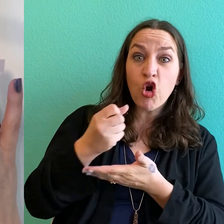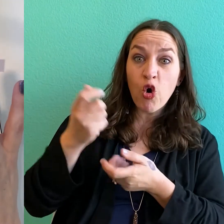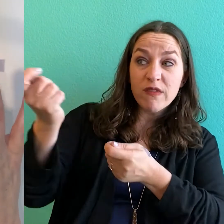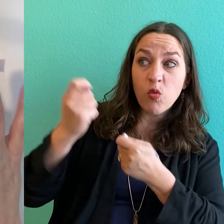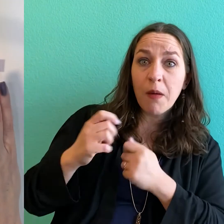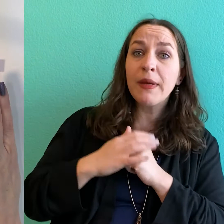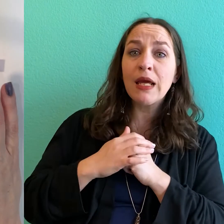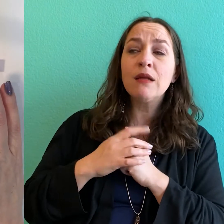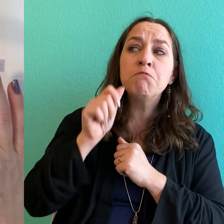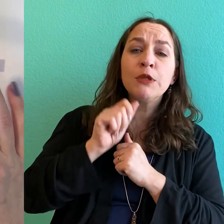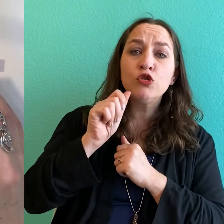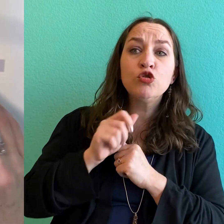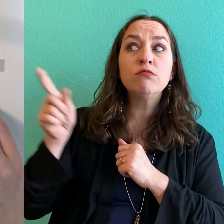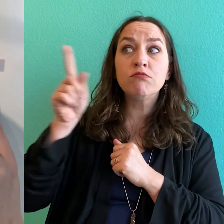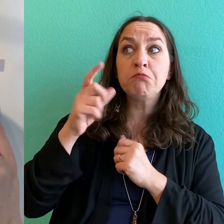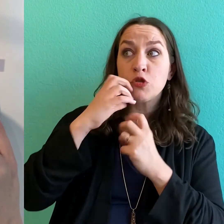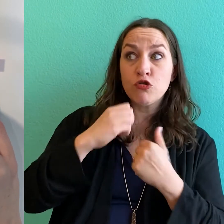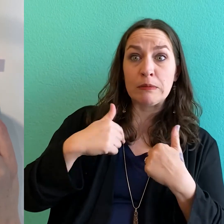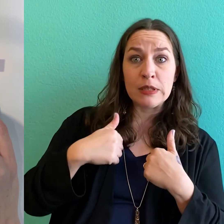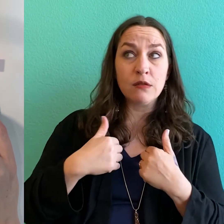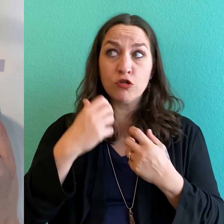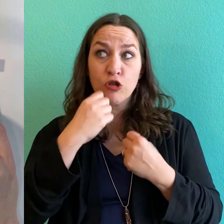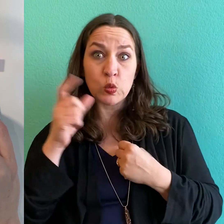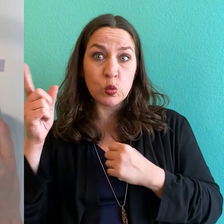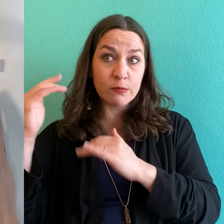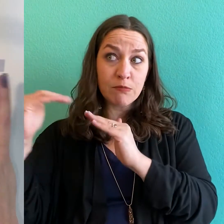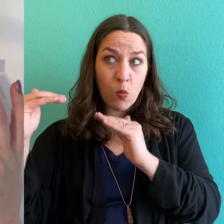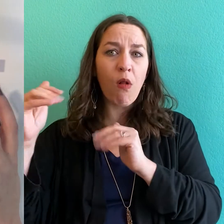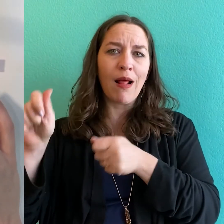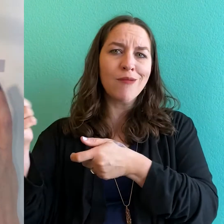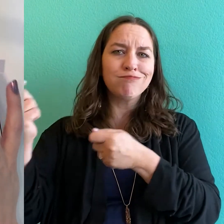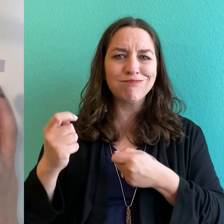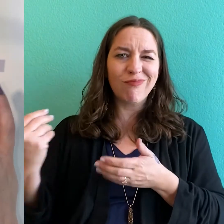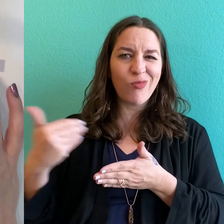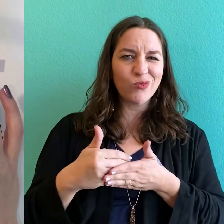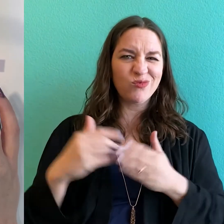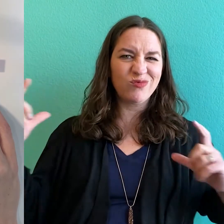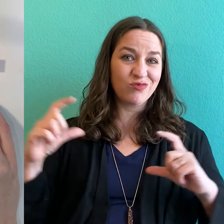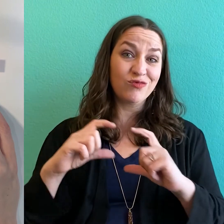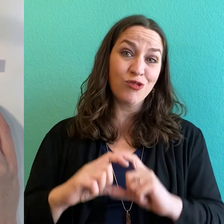who deserves to be in that inner circle, and who cherishes you the way that you cherish the people in those inner circles.